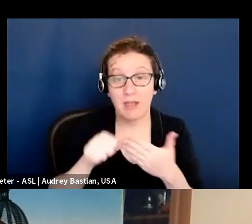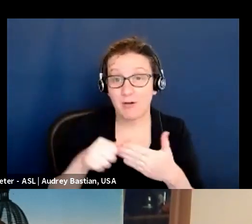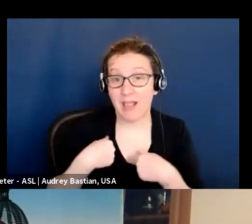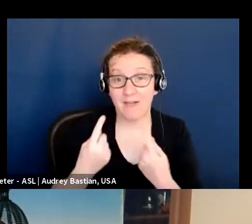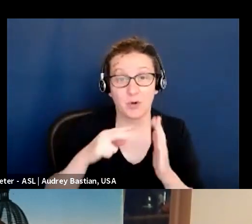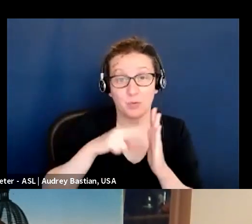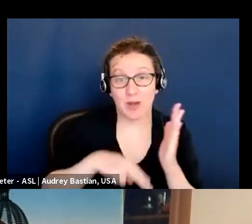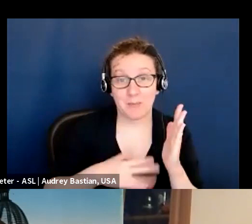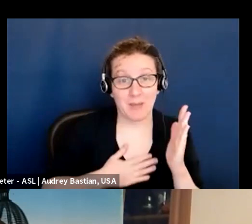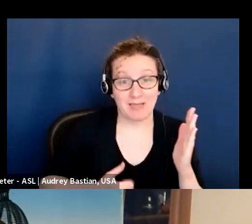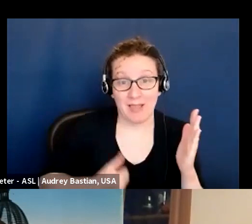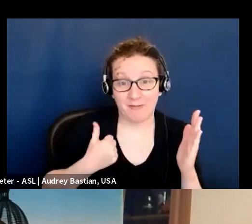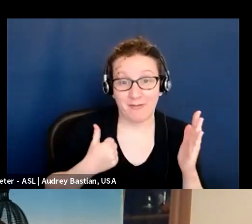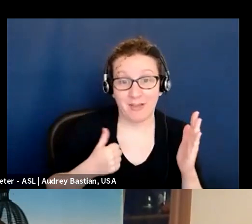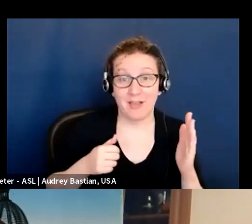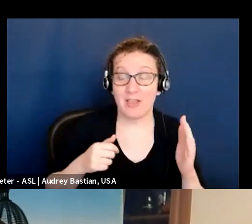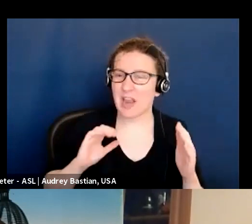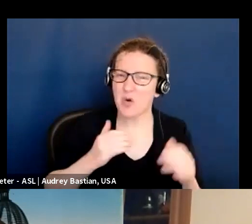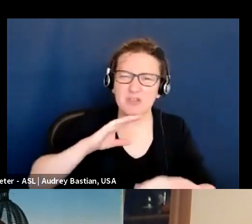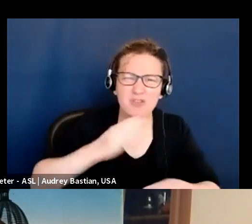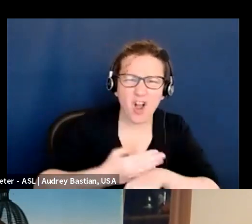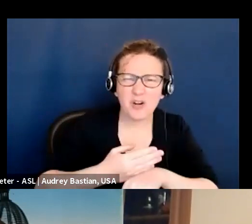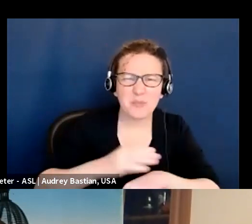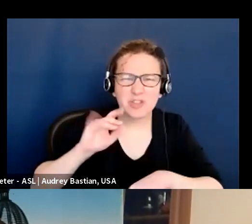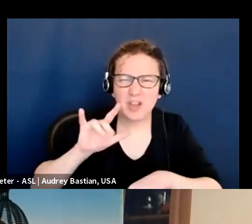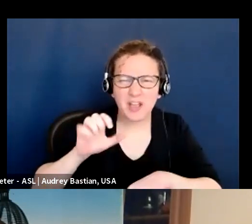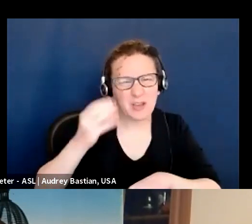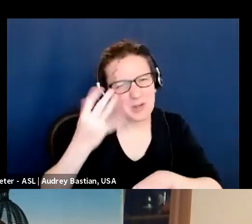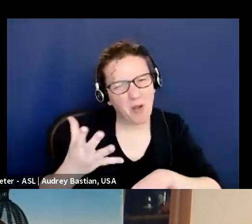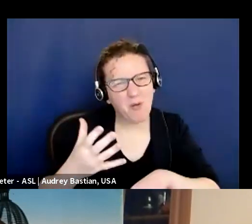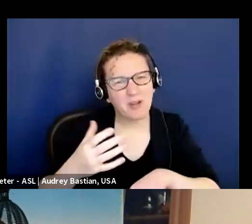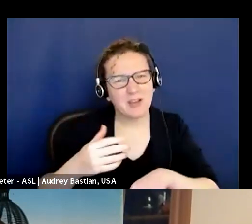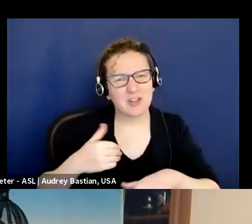They were like, our daughter Michelle is totally you have to know she has visual impairment,